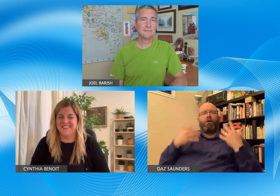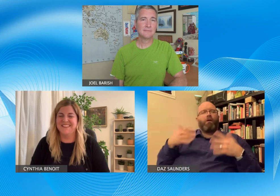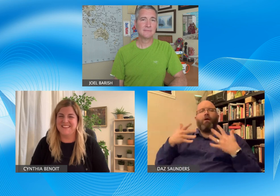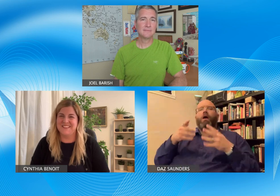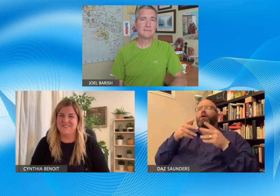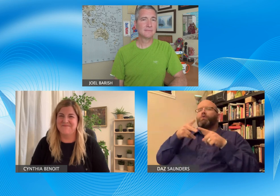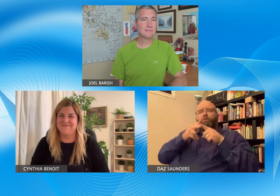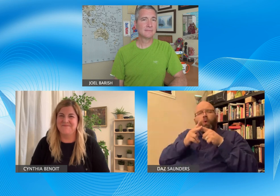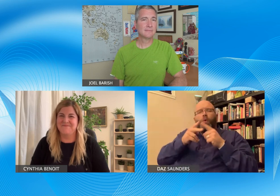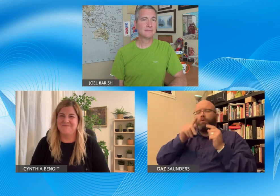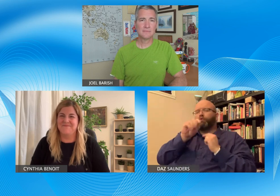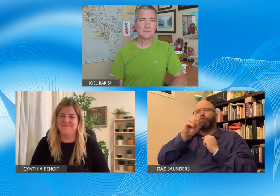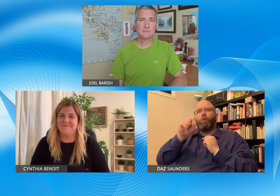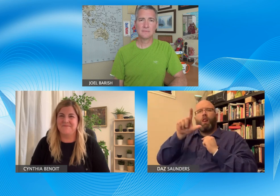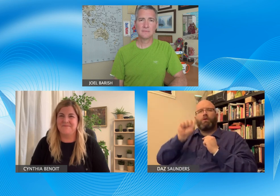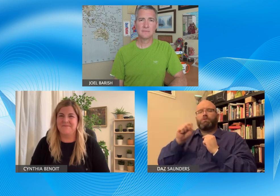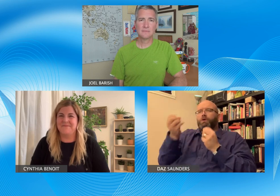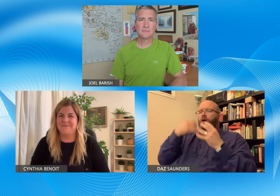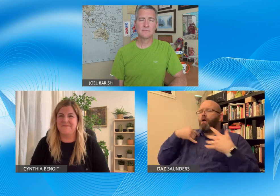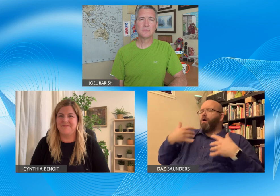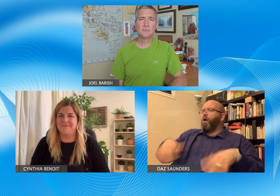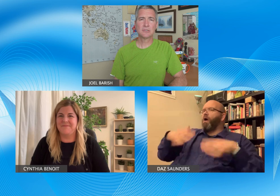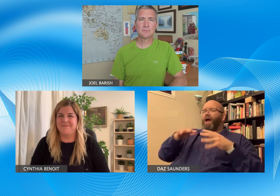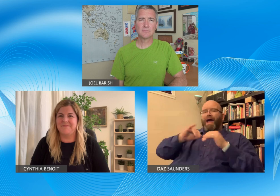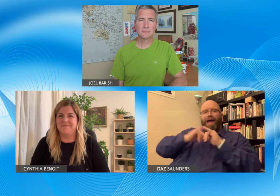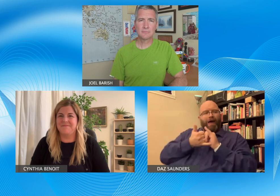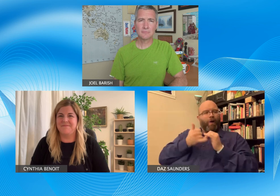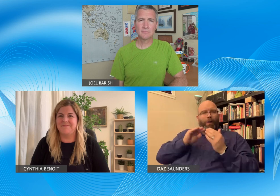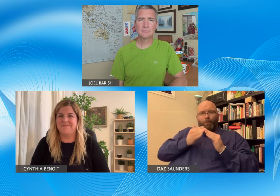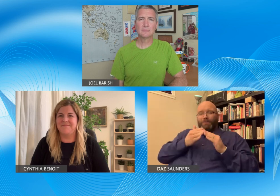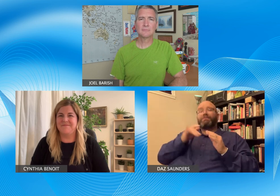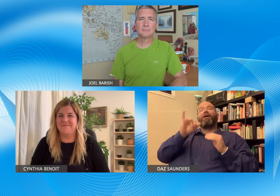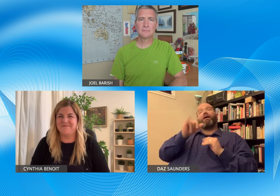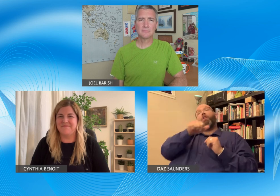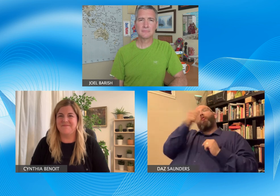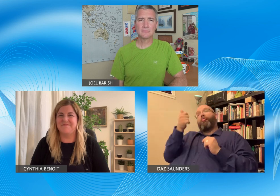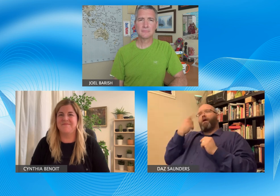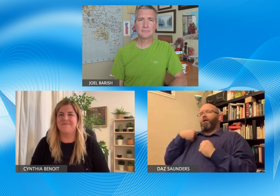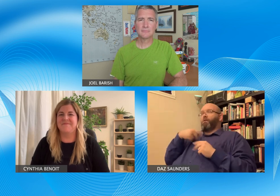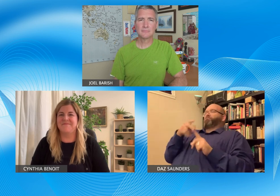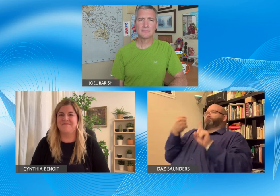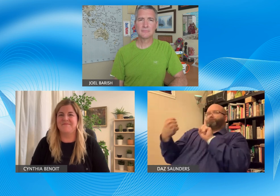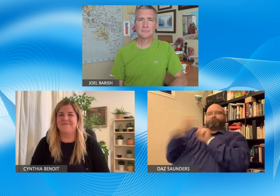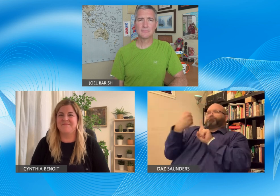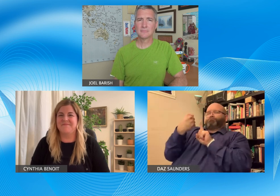The tools I learned from the community are marvelous. What struck me the most was how